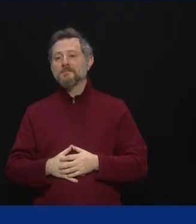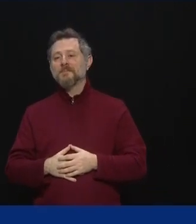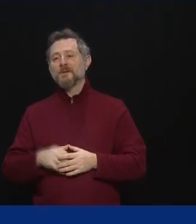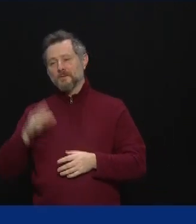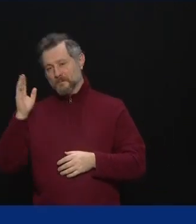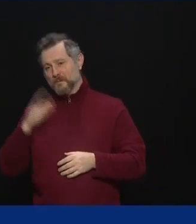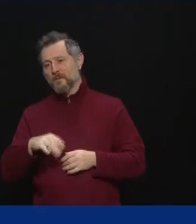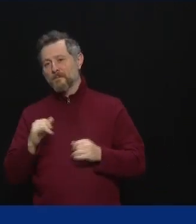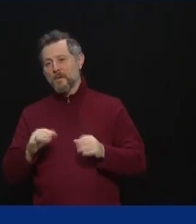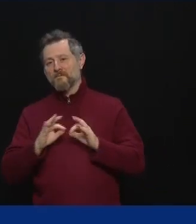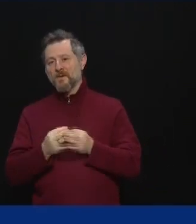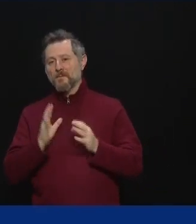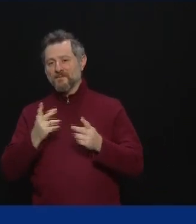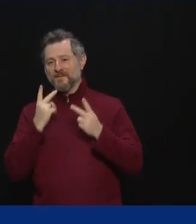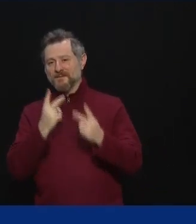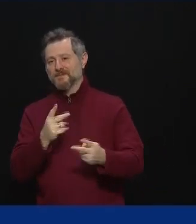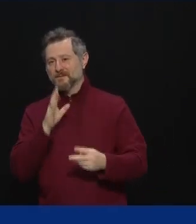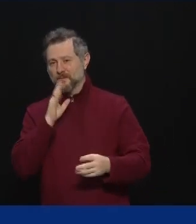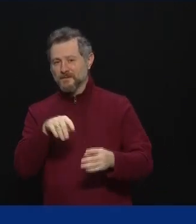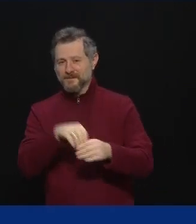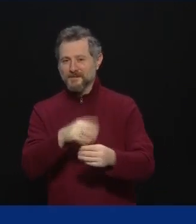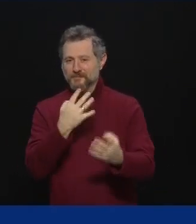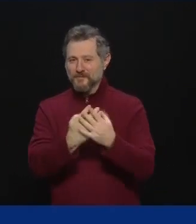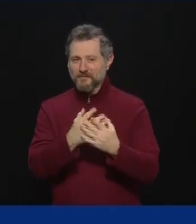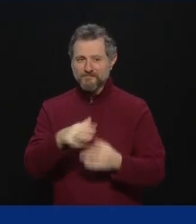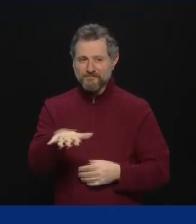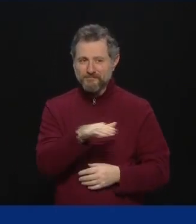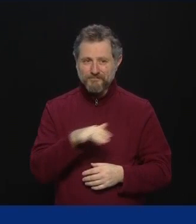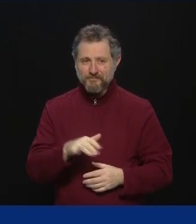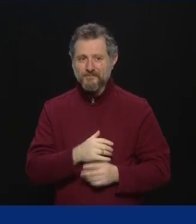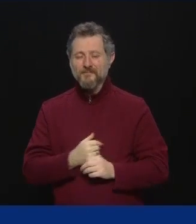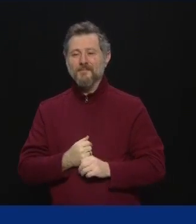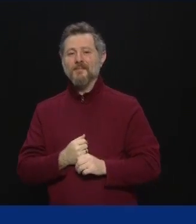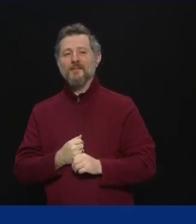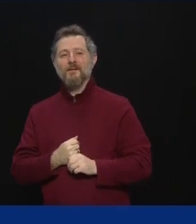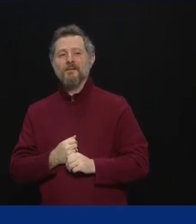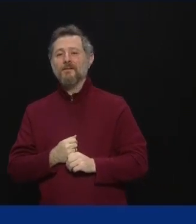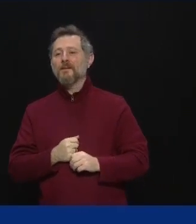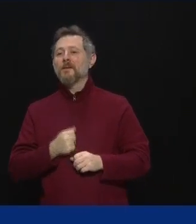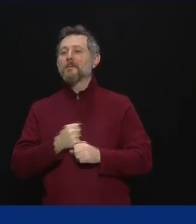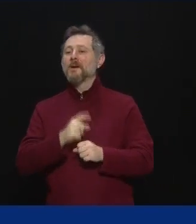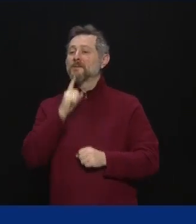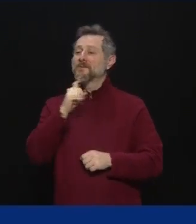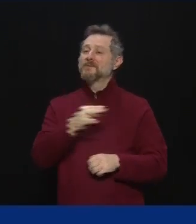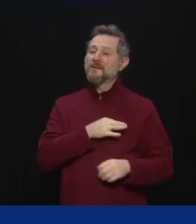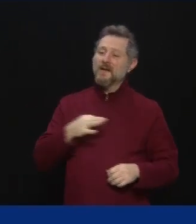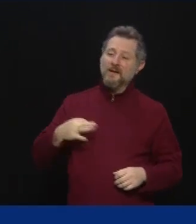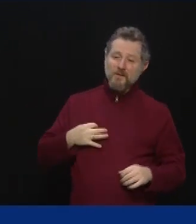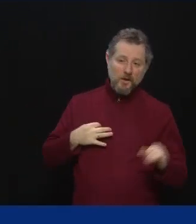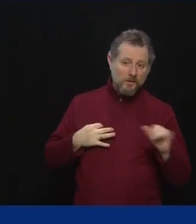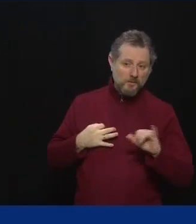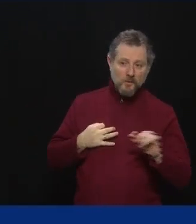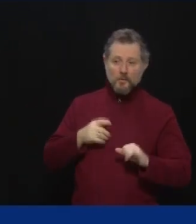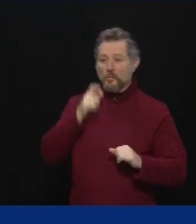CONGREGANT SETTINGS, GATHERED SUCH AS CORRECTIONAL FACILITIES. WE KNOW THIS IS A TIME FOR INCREASED VISITATIONSKY PEOPLE WHO ARE VISITING FAMILY AND